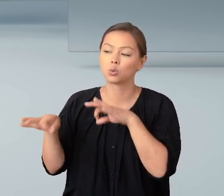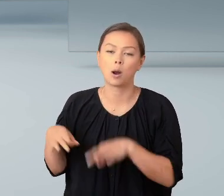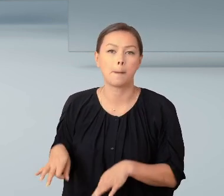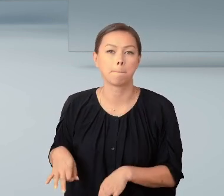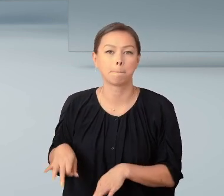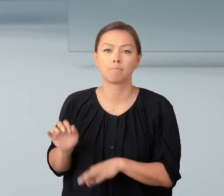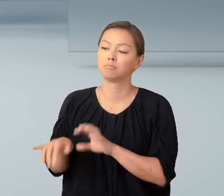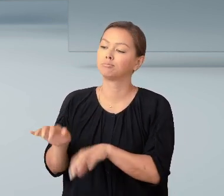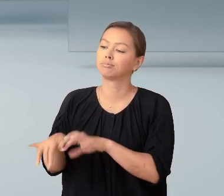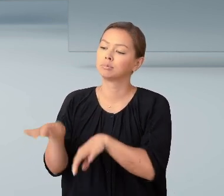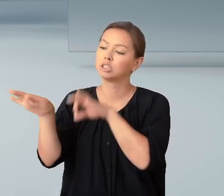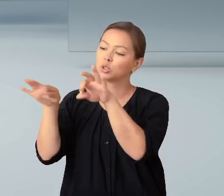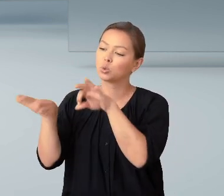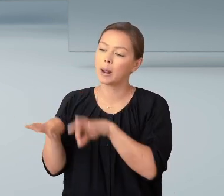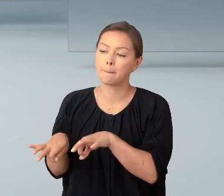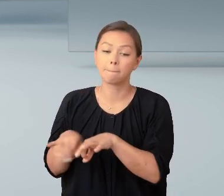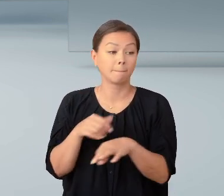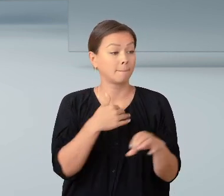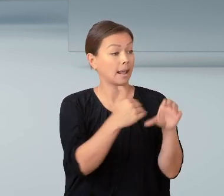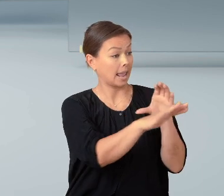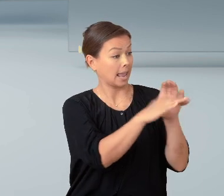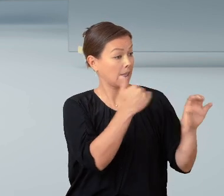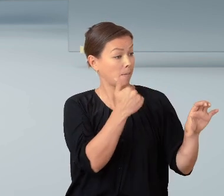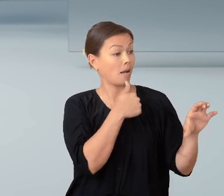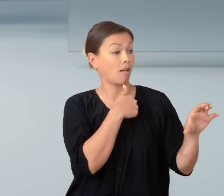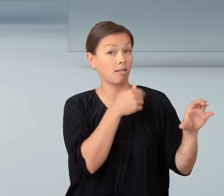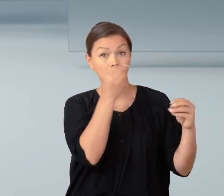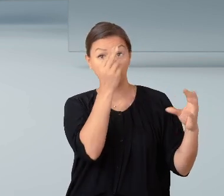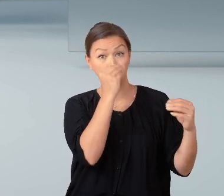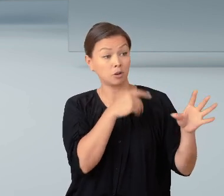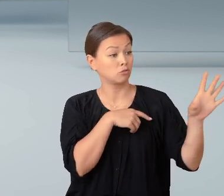needed, paste in relevant details from an email, or reference a